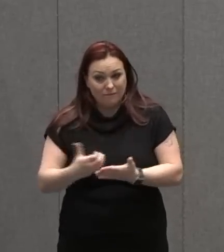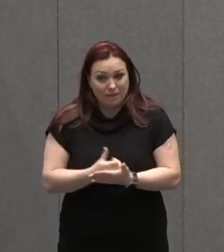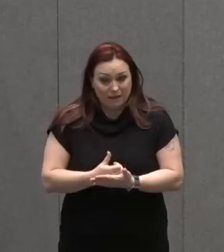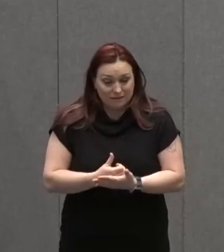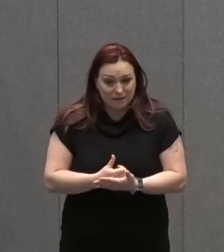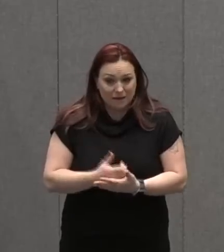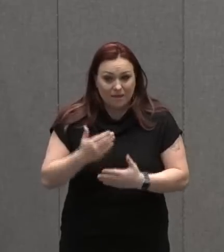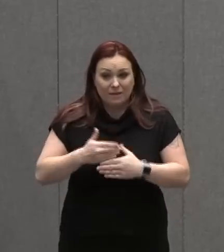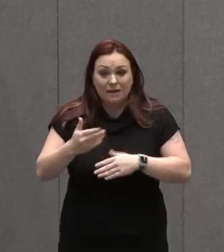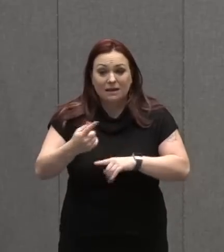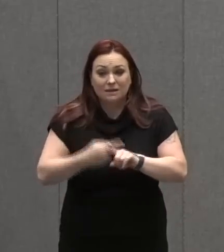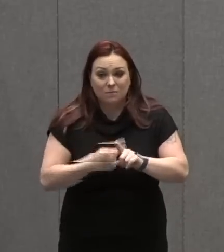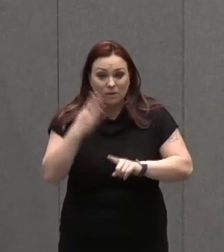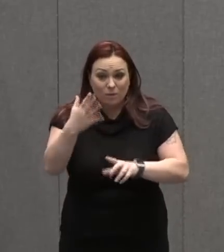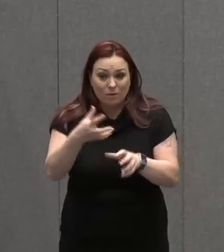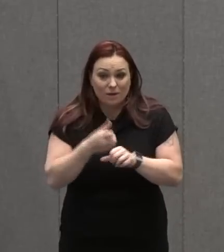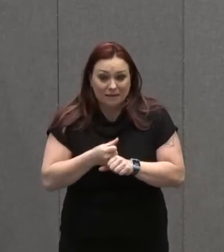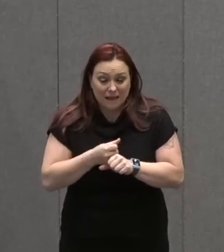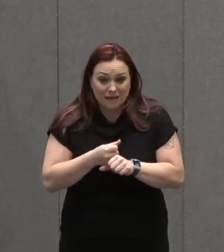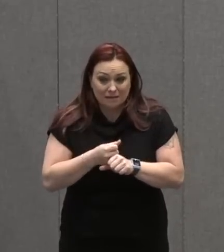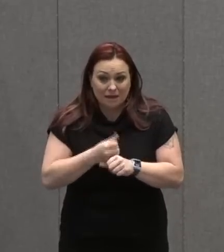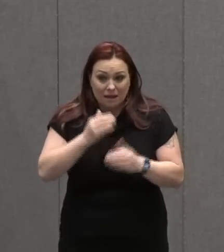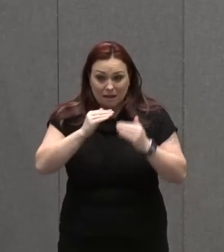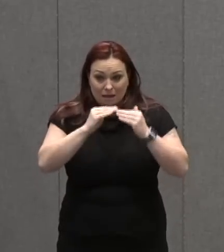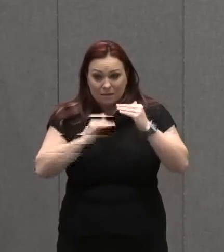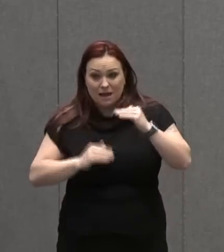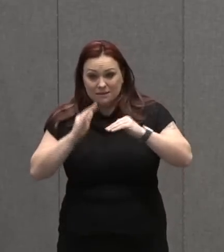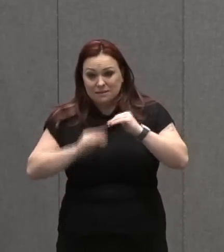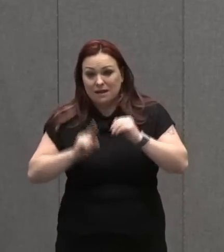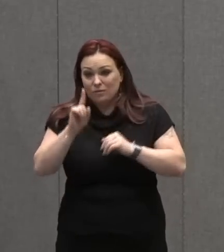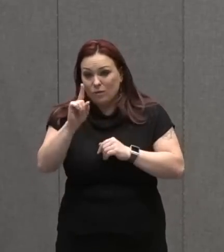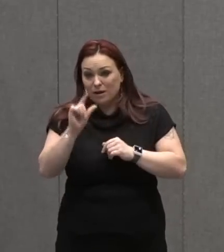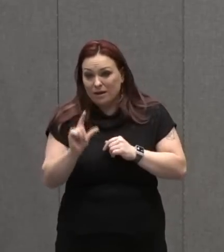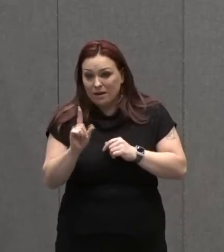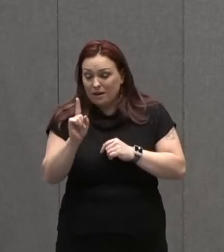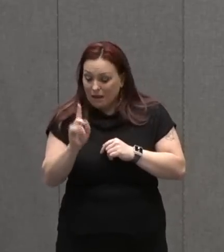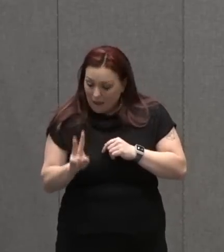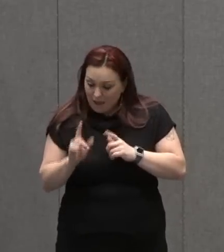we're gonna get less than half an inch of rain on any day